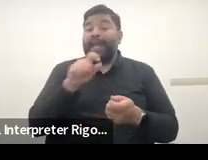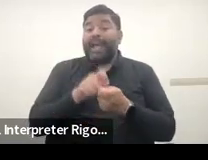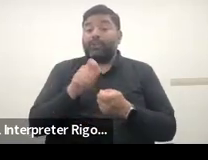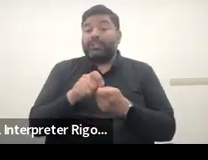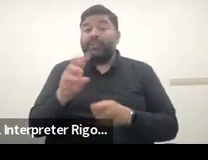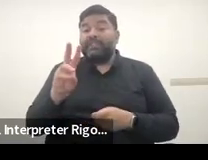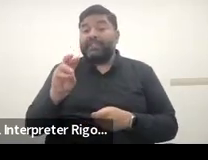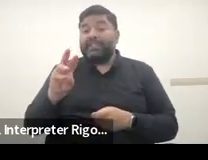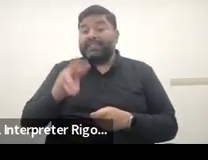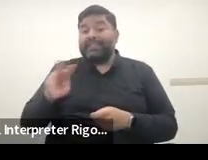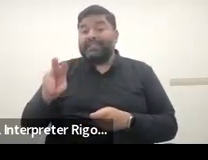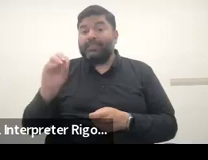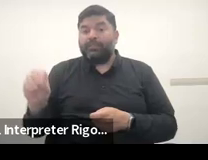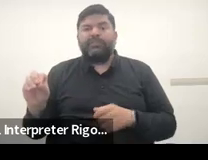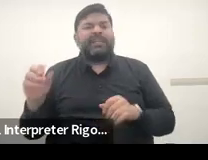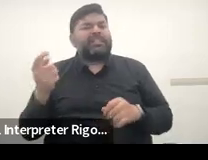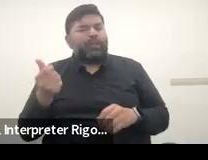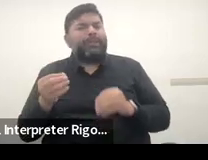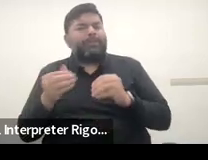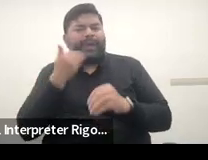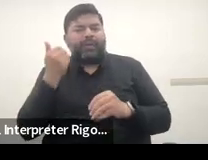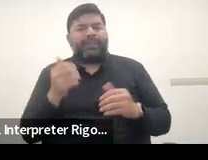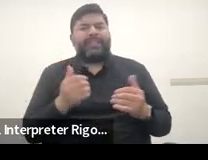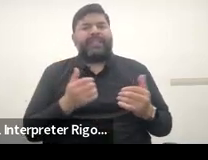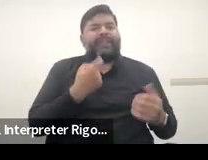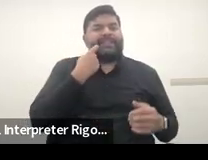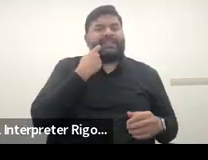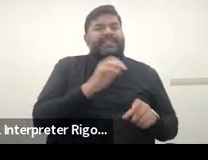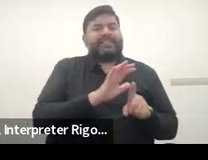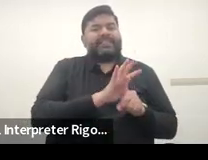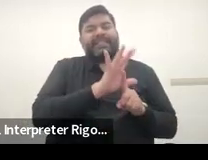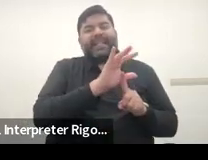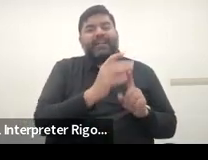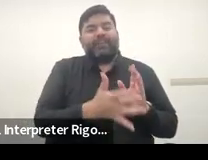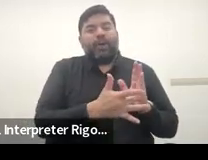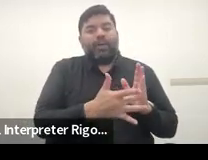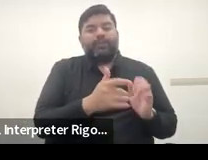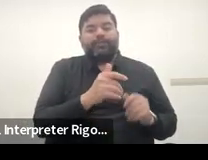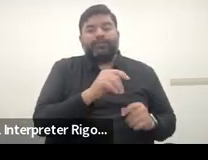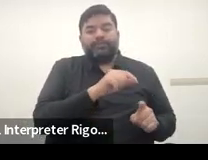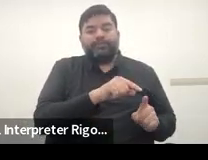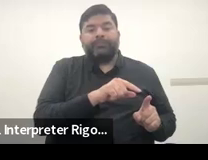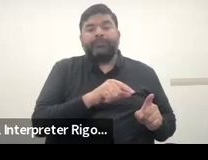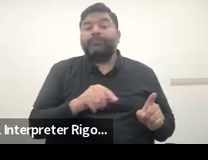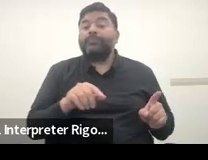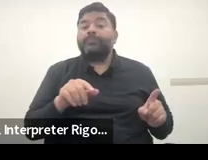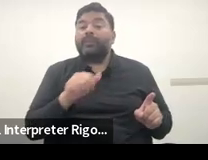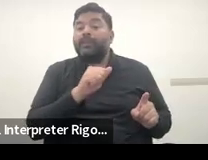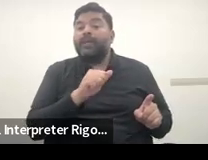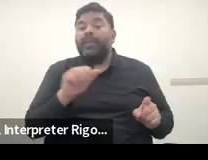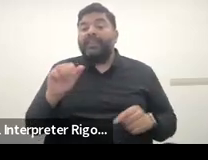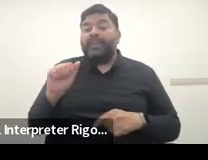better than the state-of-the-art for Word-level ASL. The auxilary loss contributes 3% of those